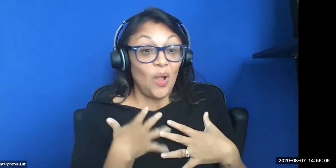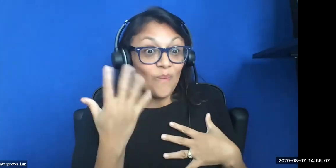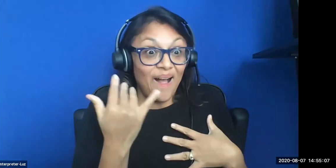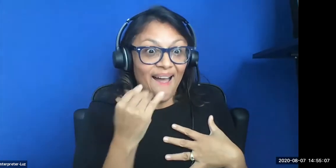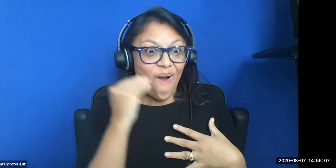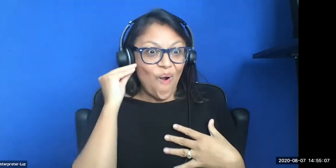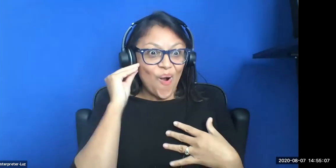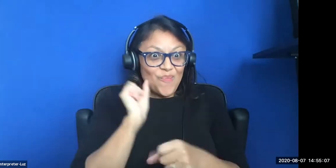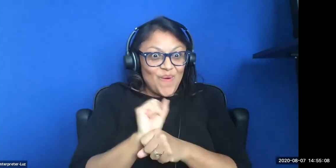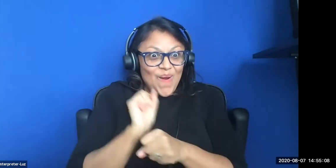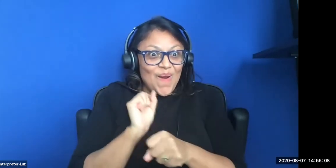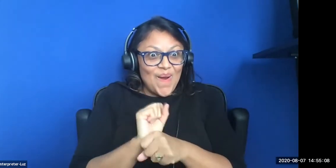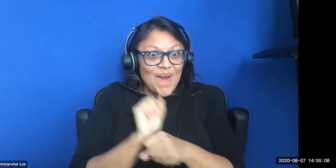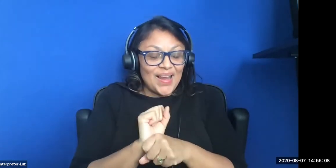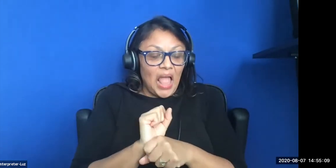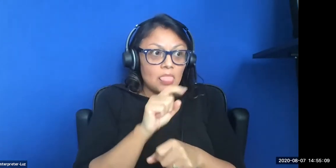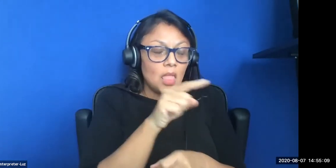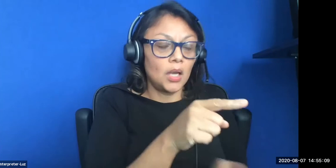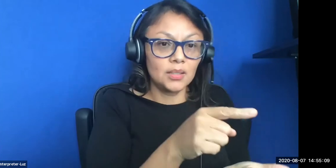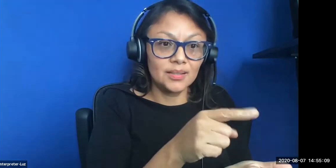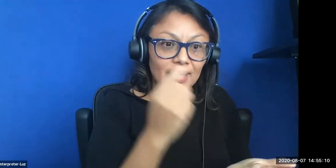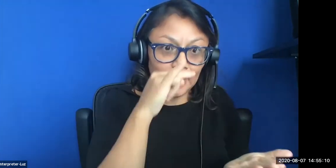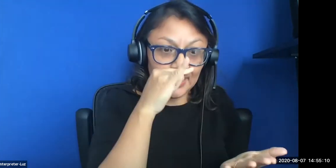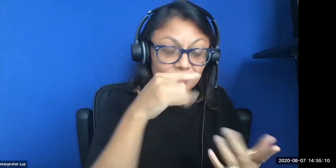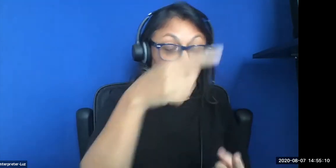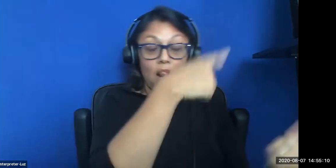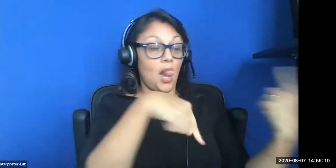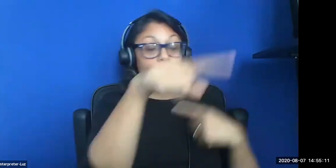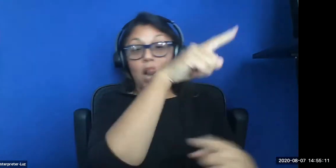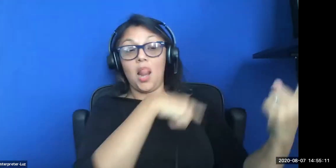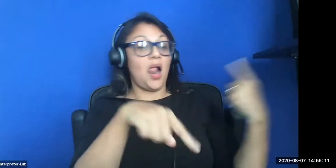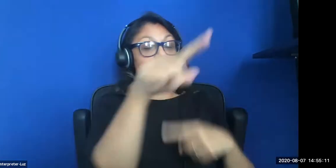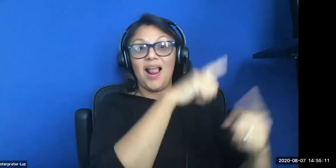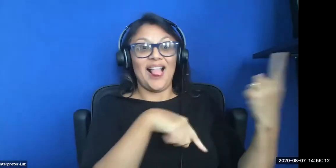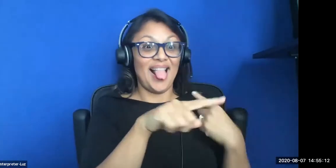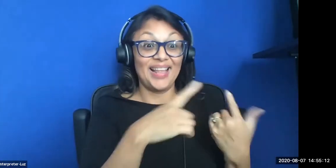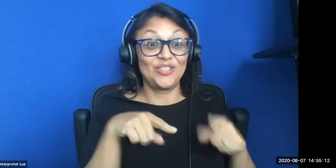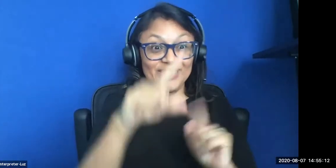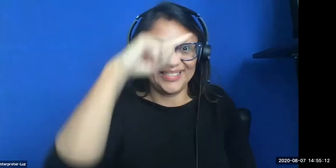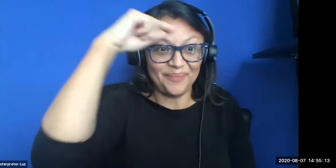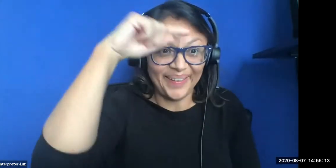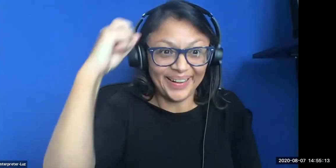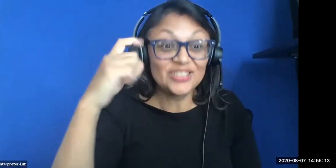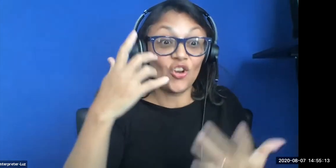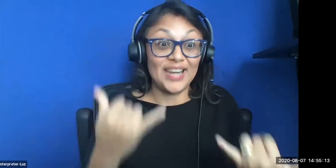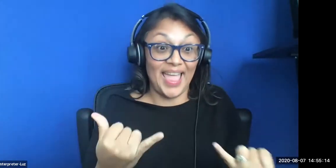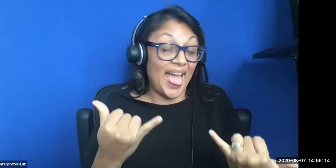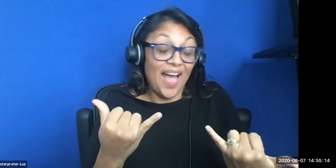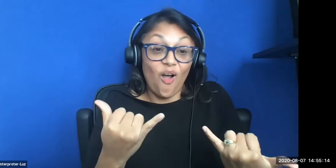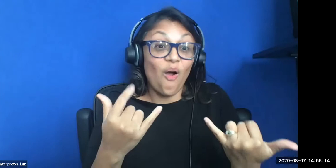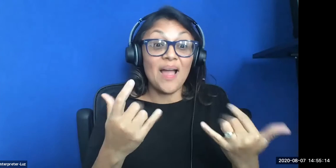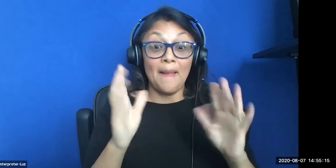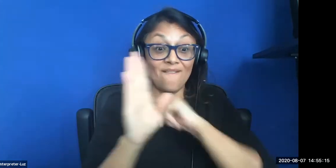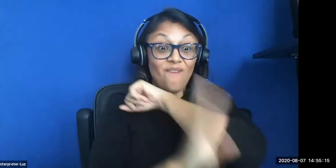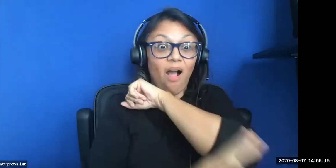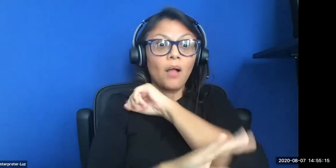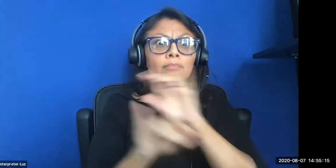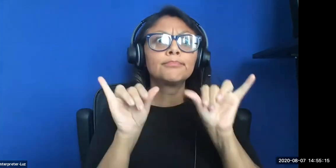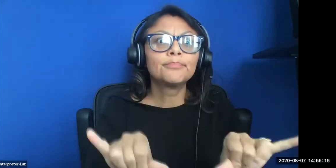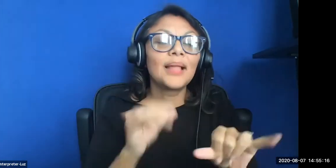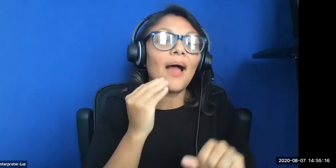Channelle Charest: And the summer feels maybe a little bit normals because kids are normally you know out of school for the summer. But now they're out of the school for the rest of the year. So how do parents and families.